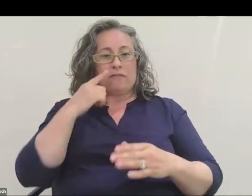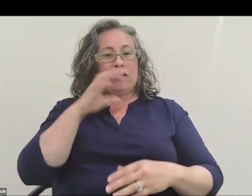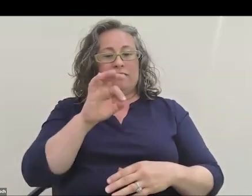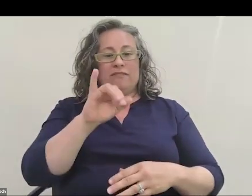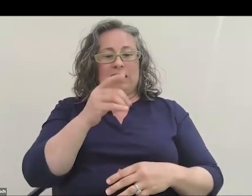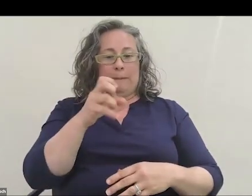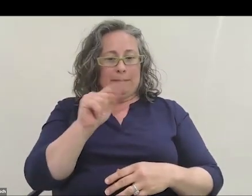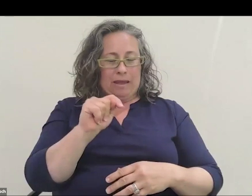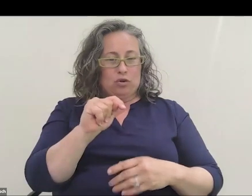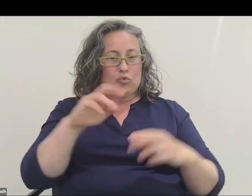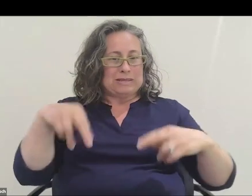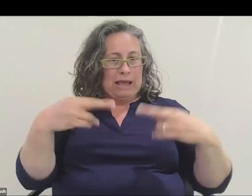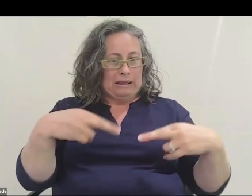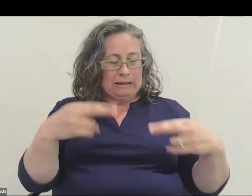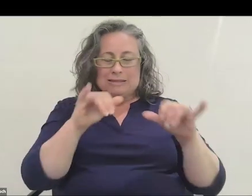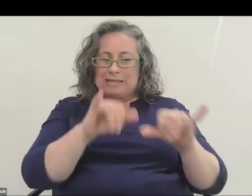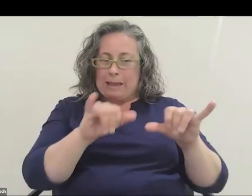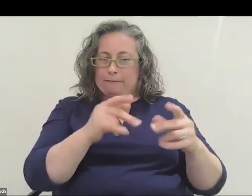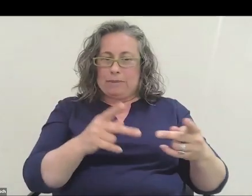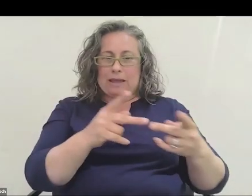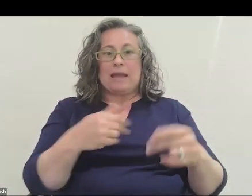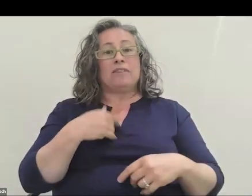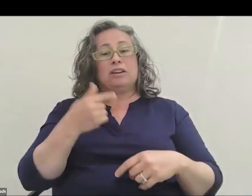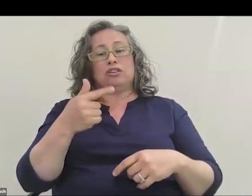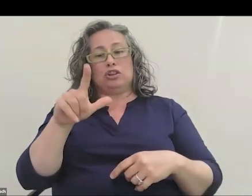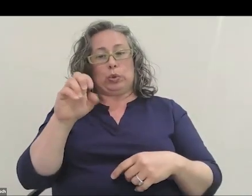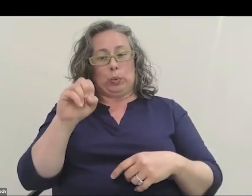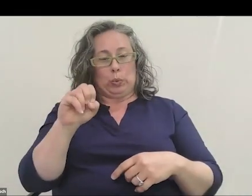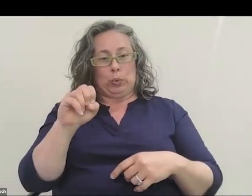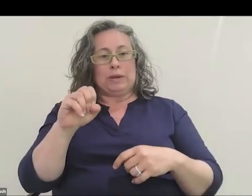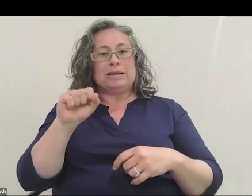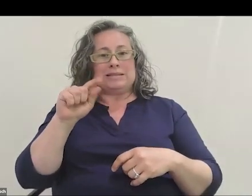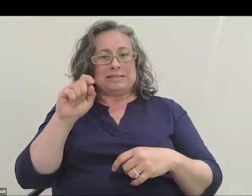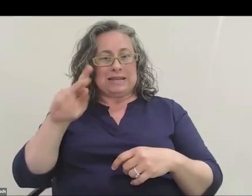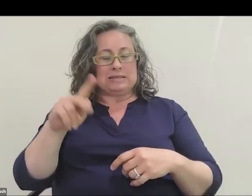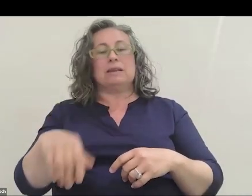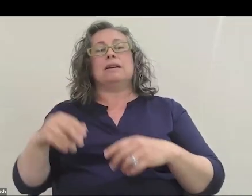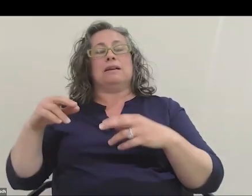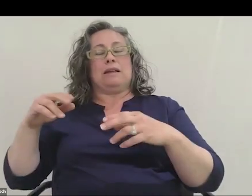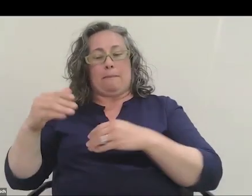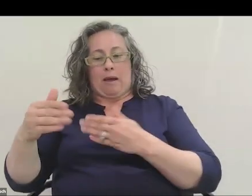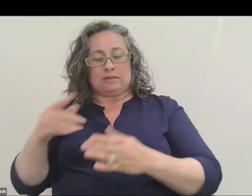that's in the same spot. We have glue sticks and a designated box, and we have a box for SD cards.